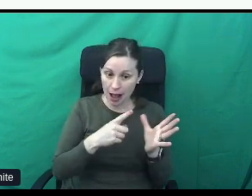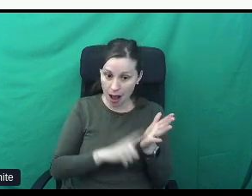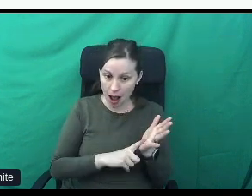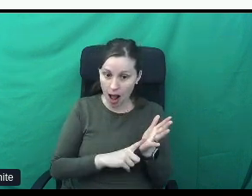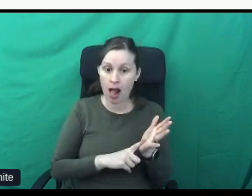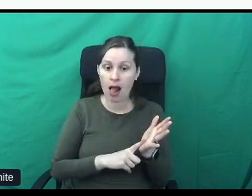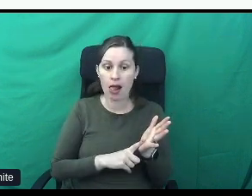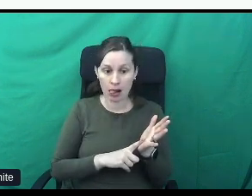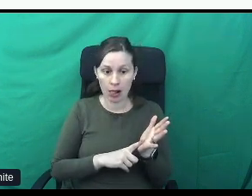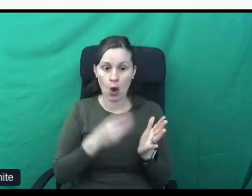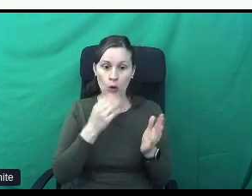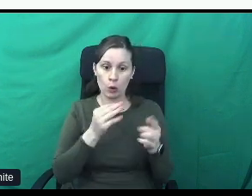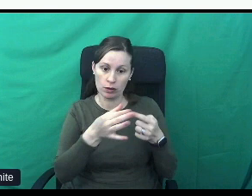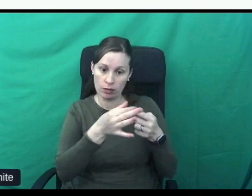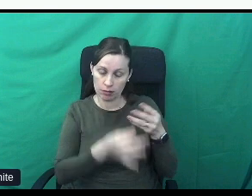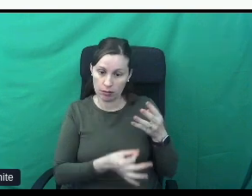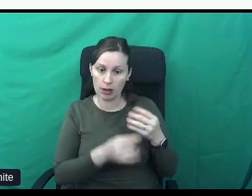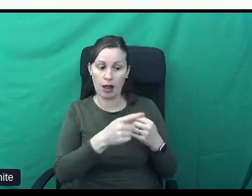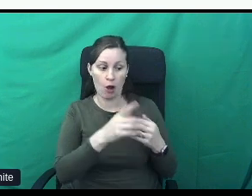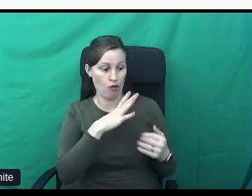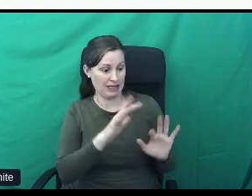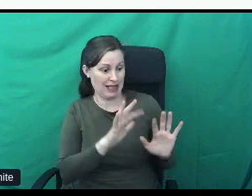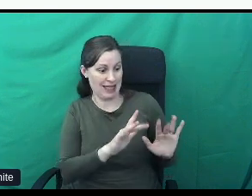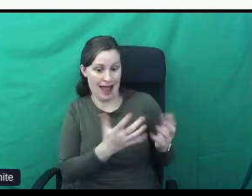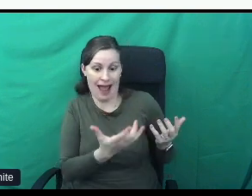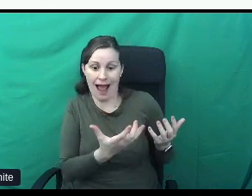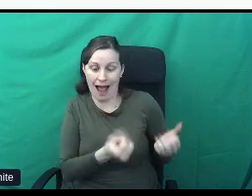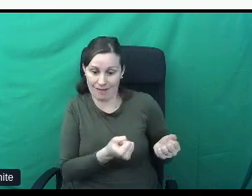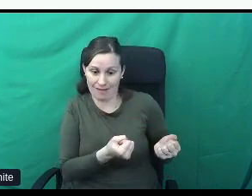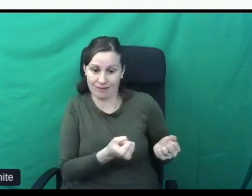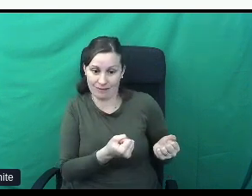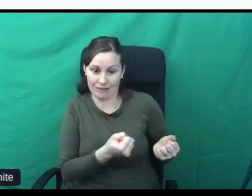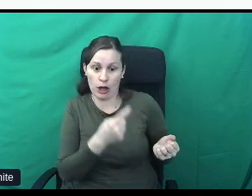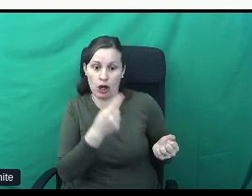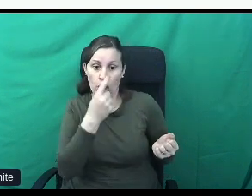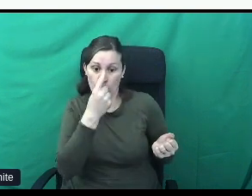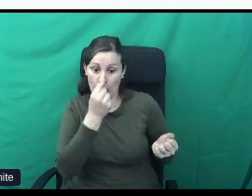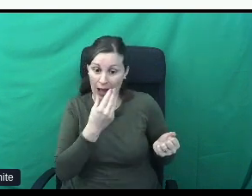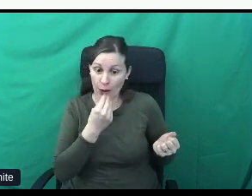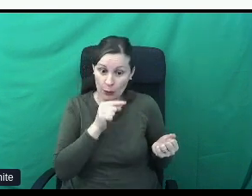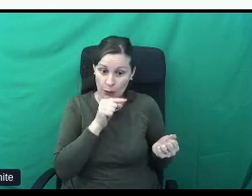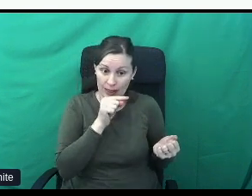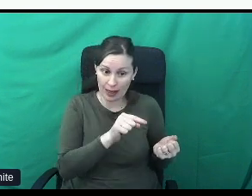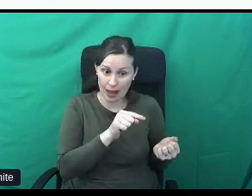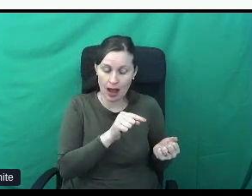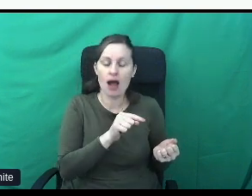behaviour that you require that's already built in, instead of repurposing an